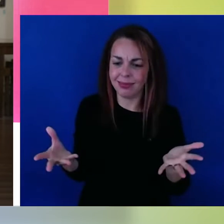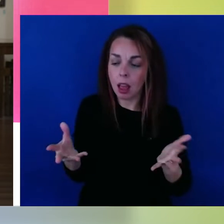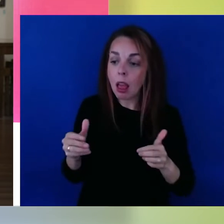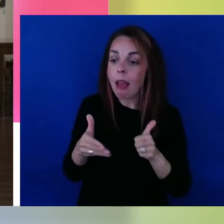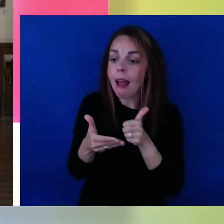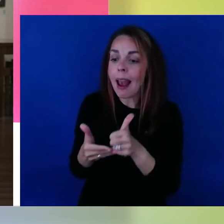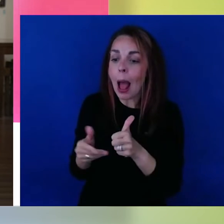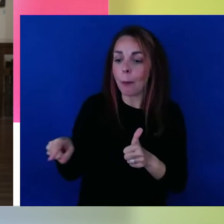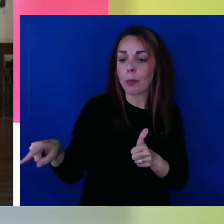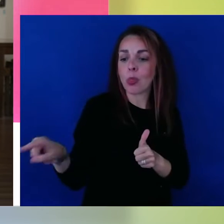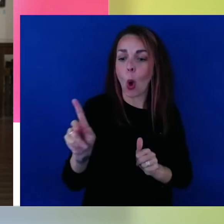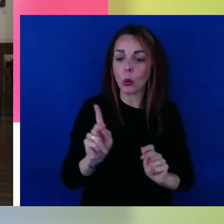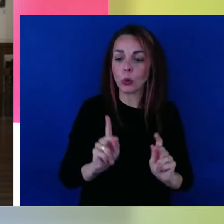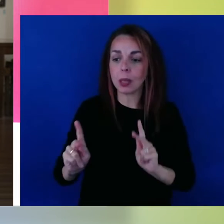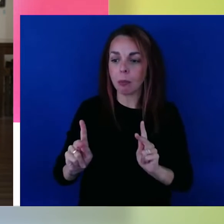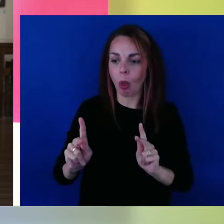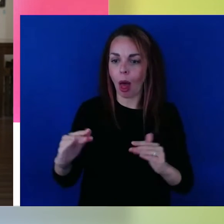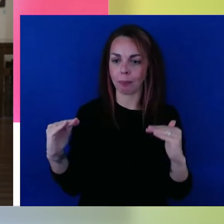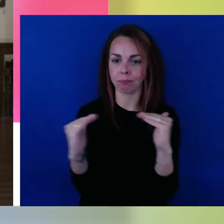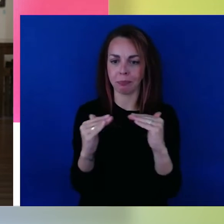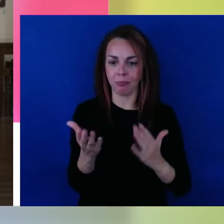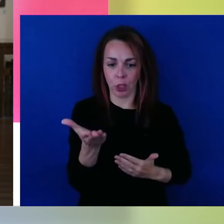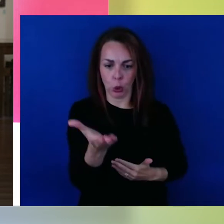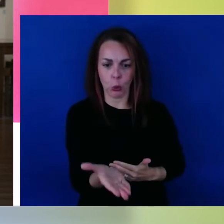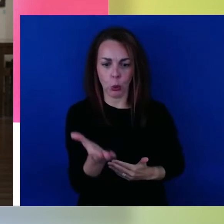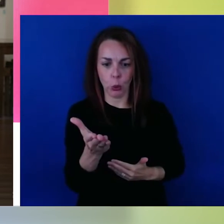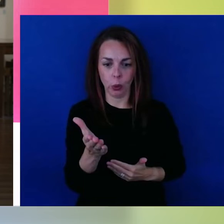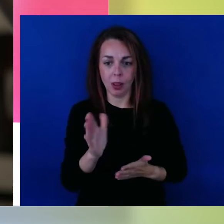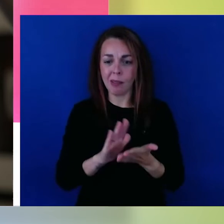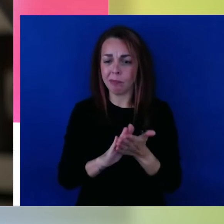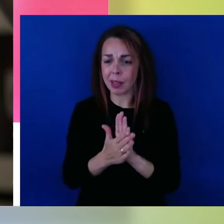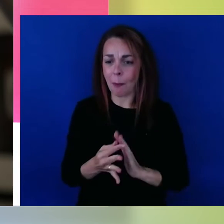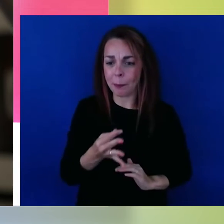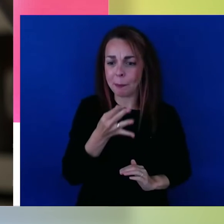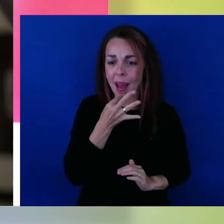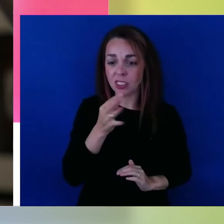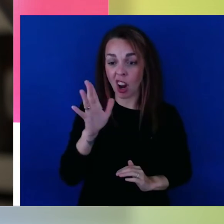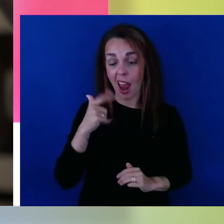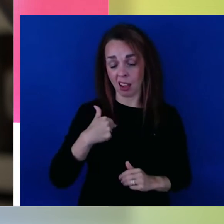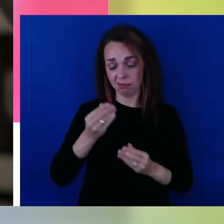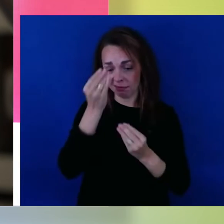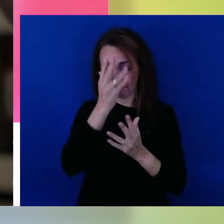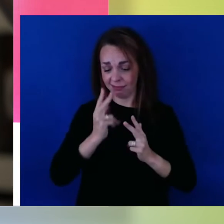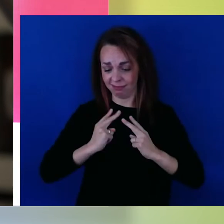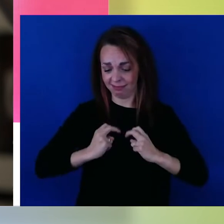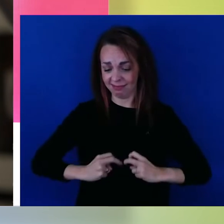which you've mastered. But I'll be self-critical, I'm in a job that works on accessibility